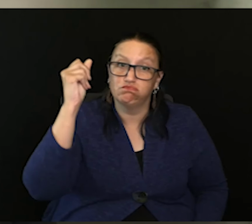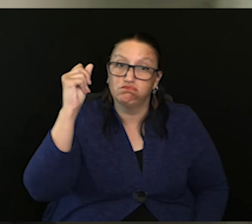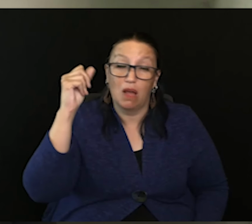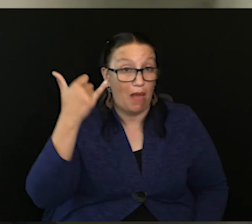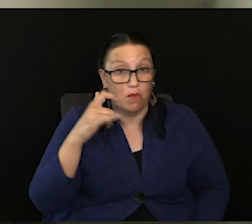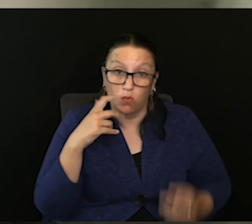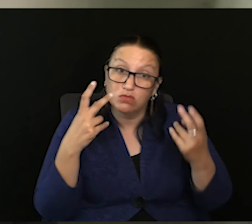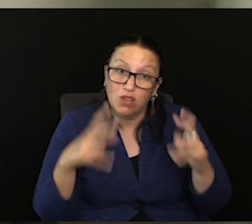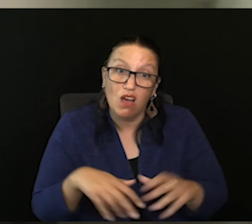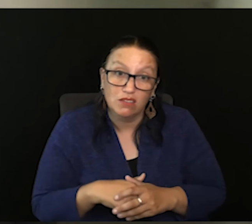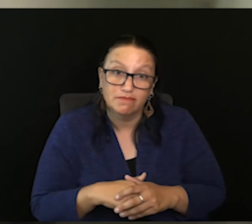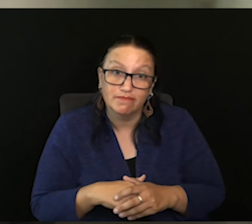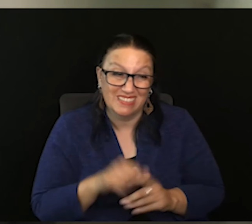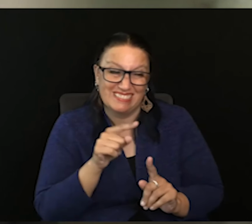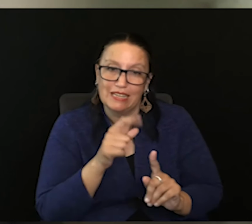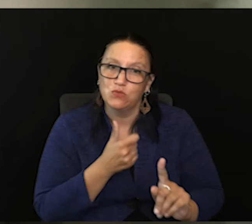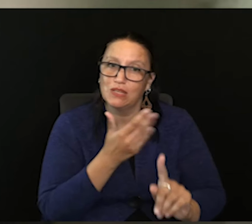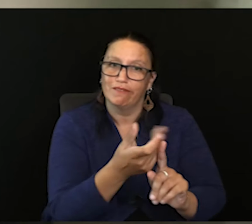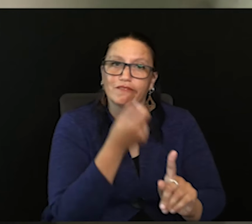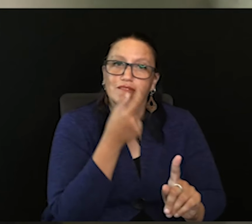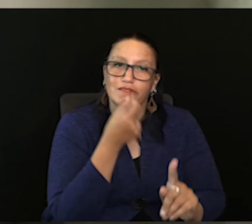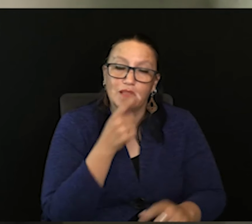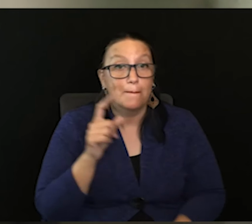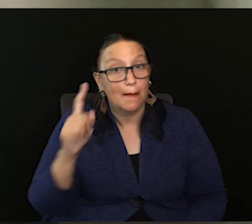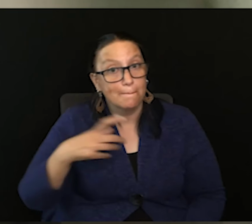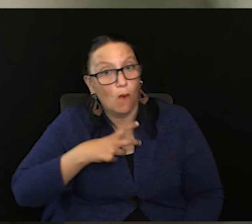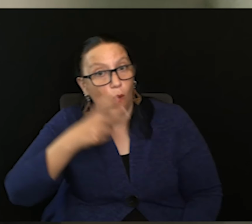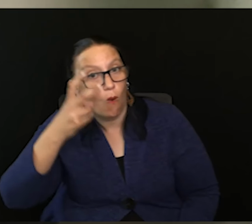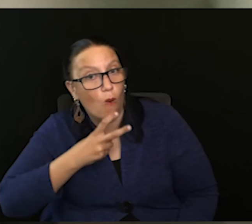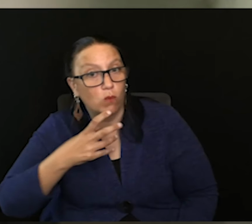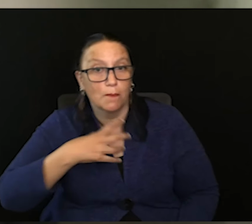to a severe one are those that are older and the older you are and the more frail you are,